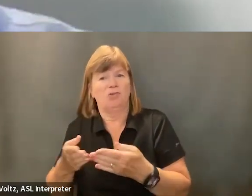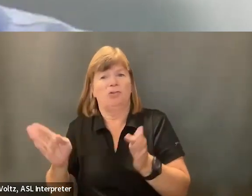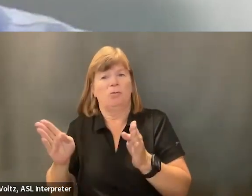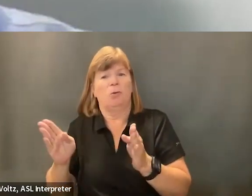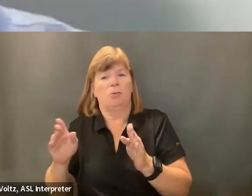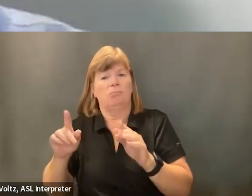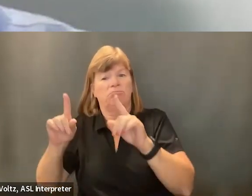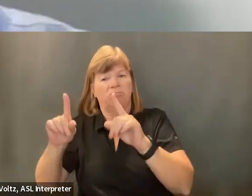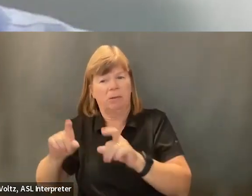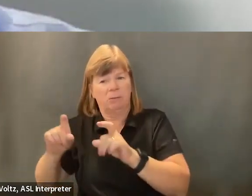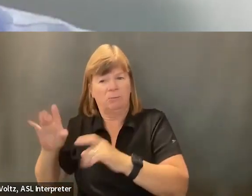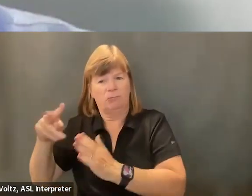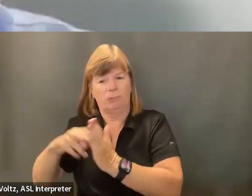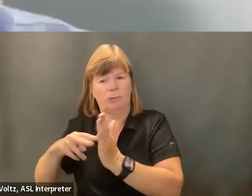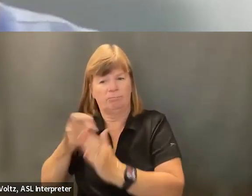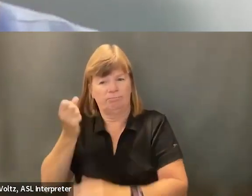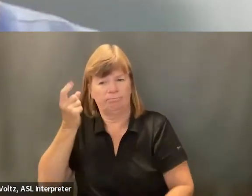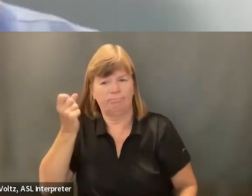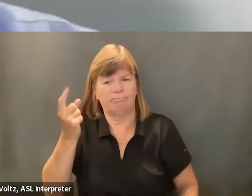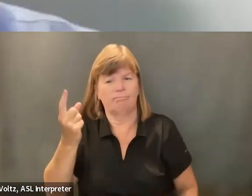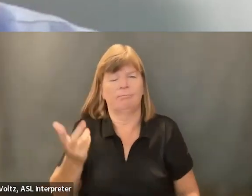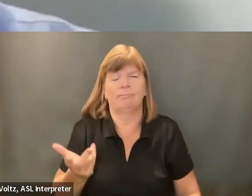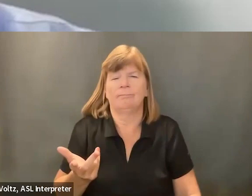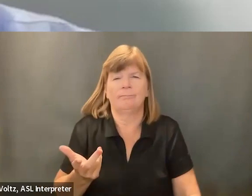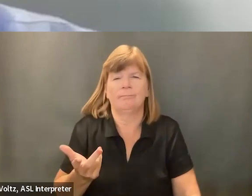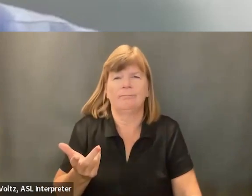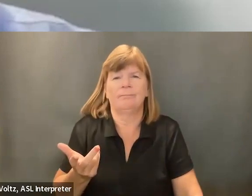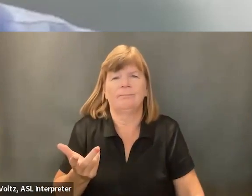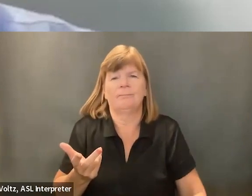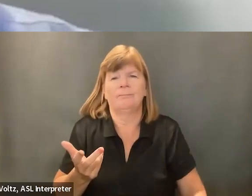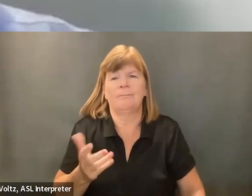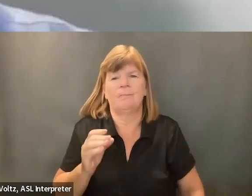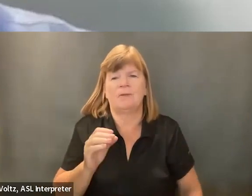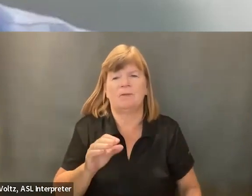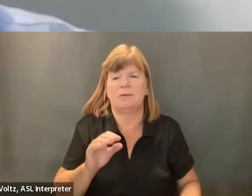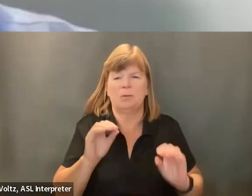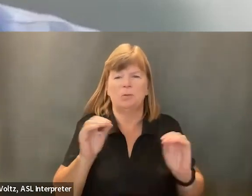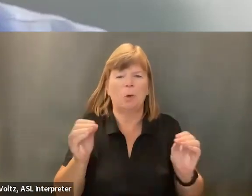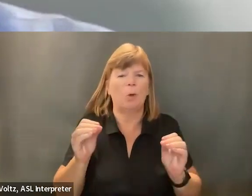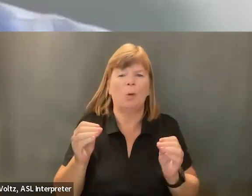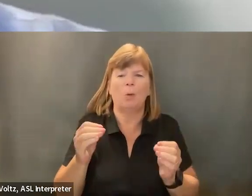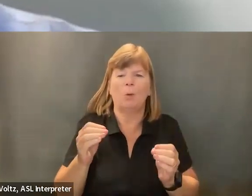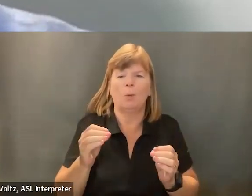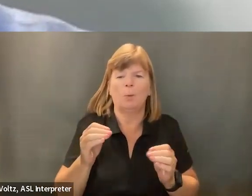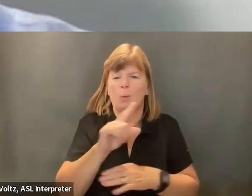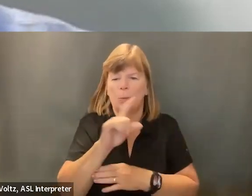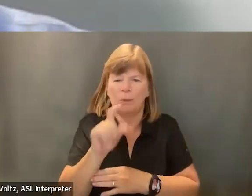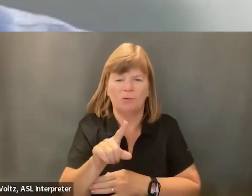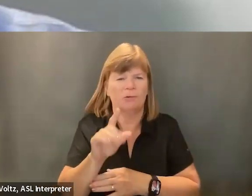comprehension right and and there's there's just no question about the role the role of knowledge